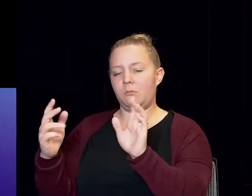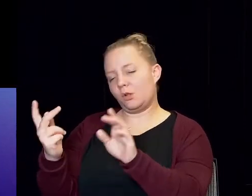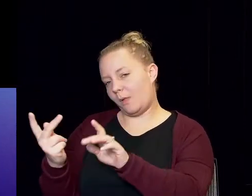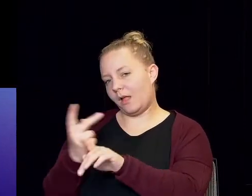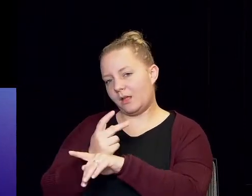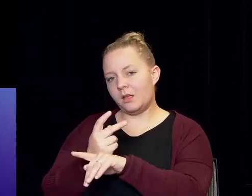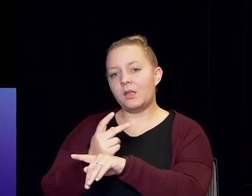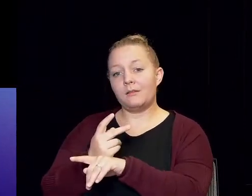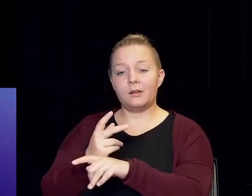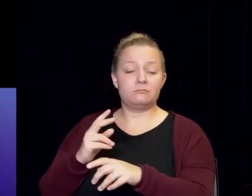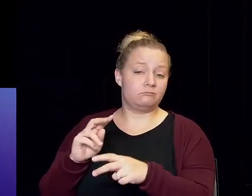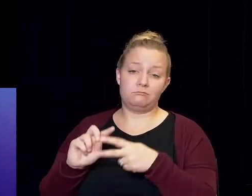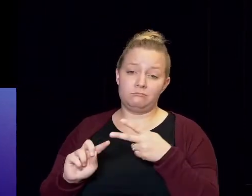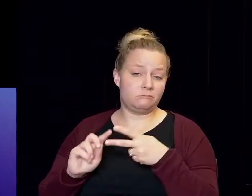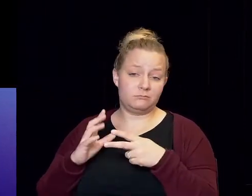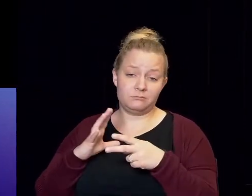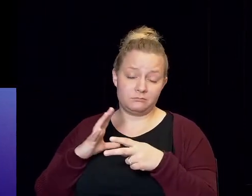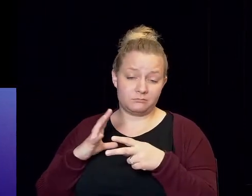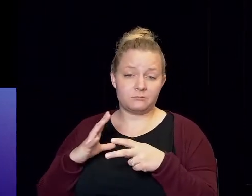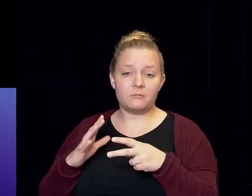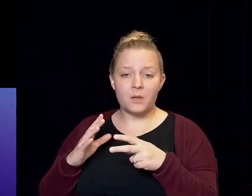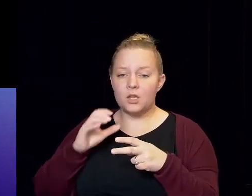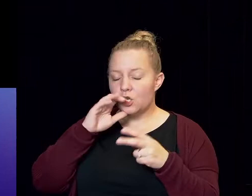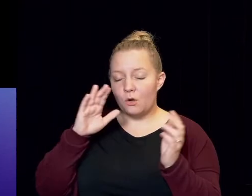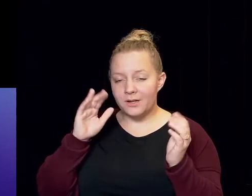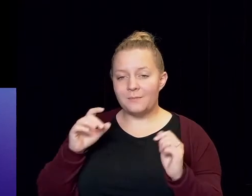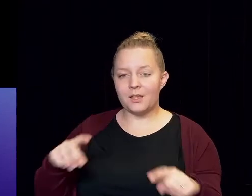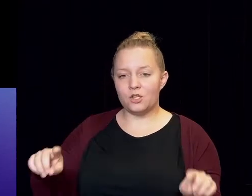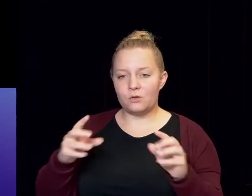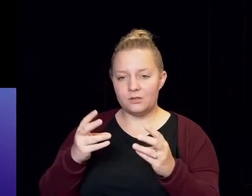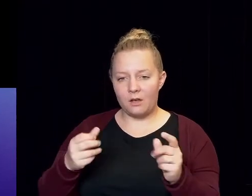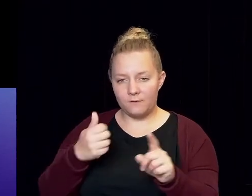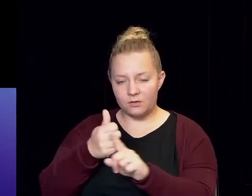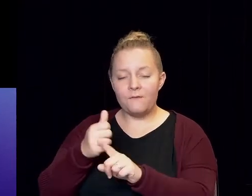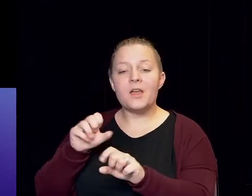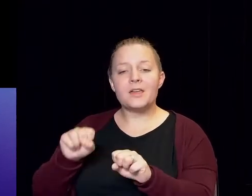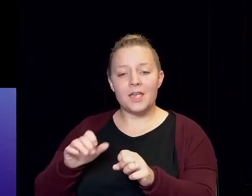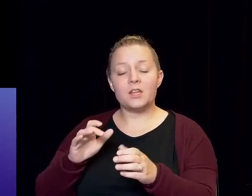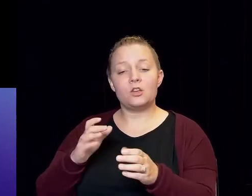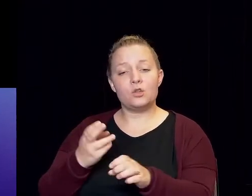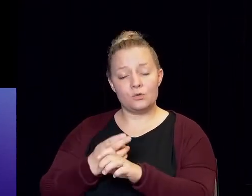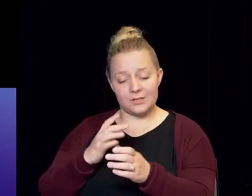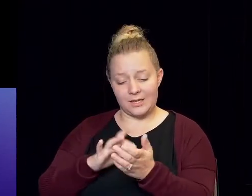not expect you to work that out by hand. You are allowed to type that directly in your calculator